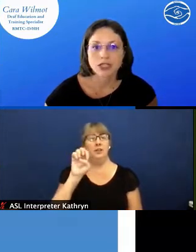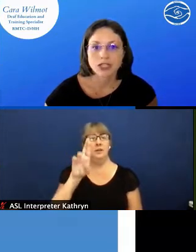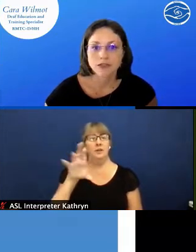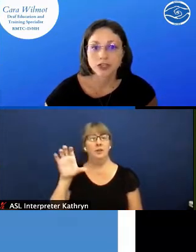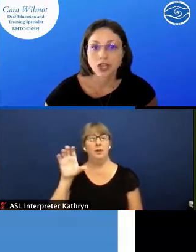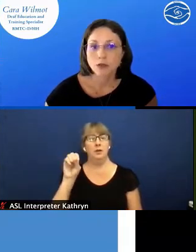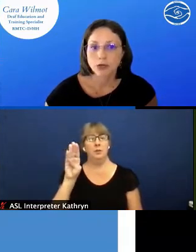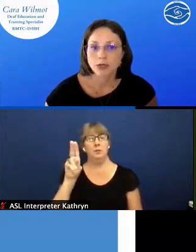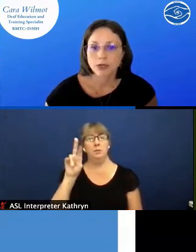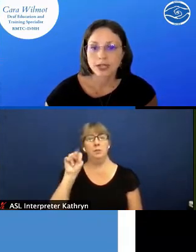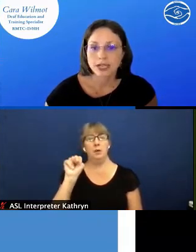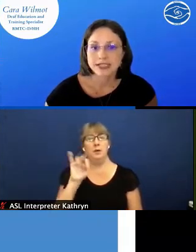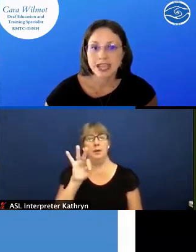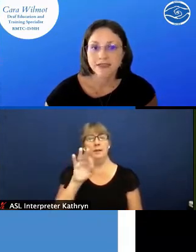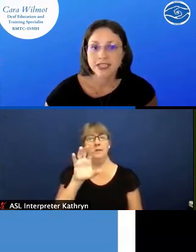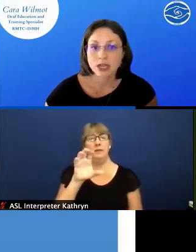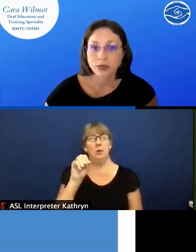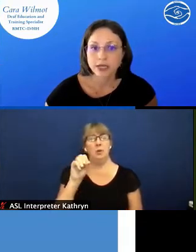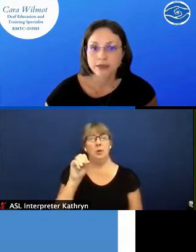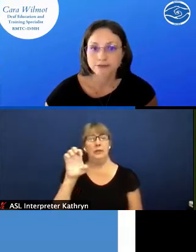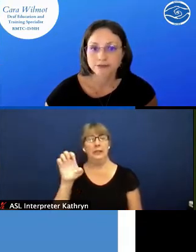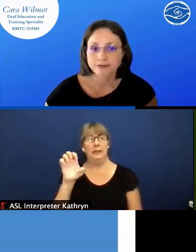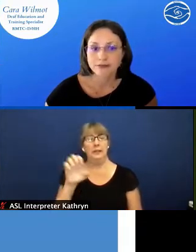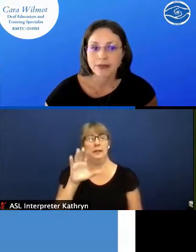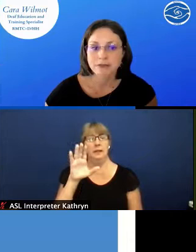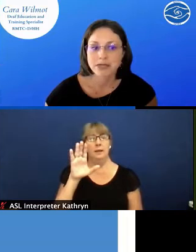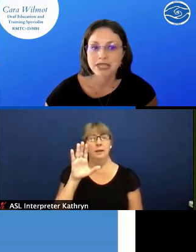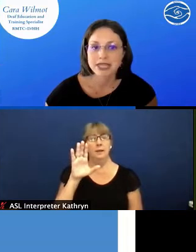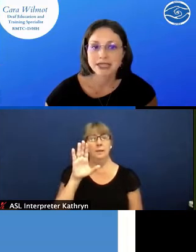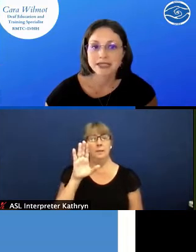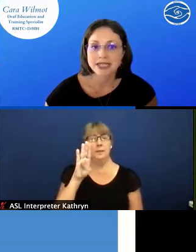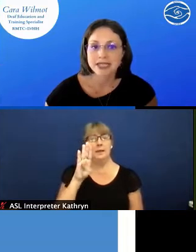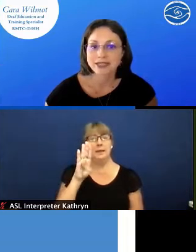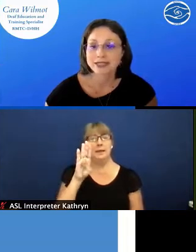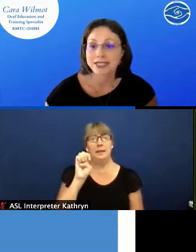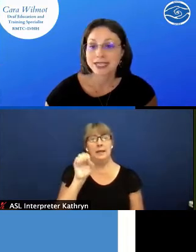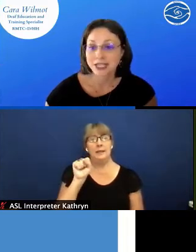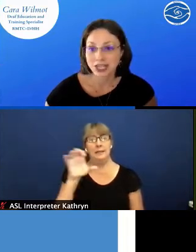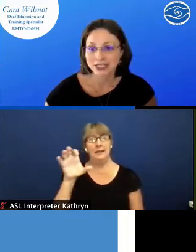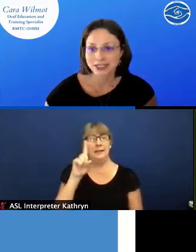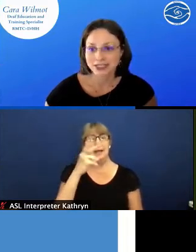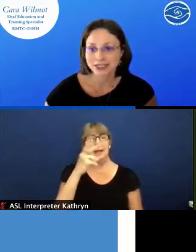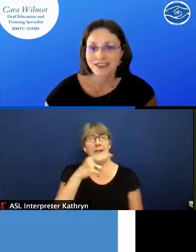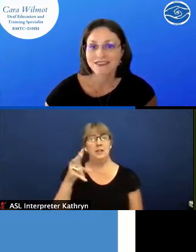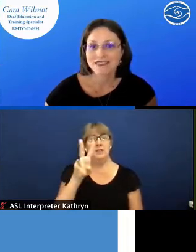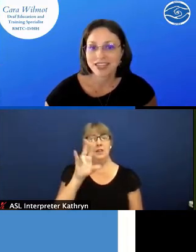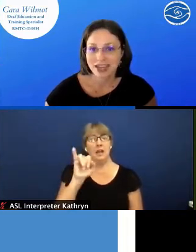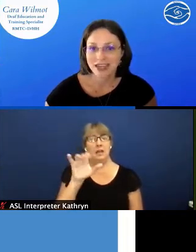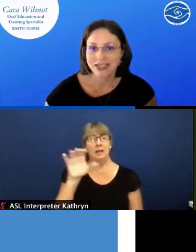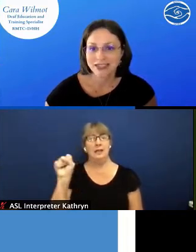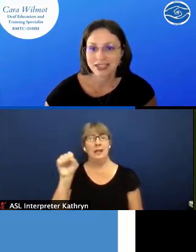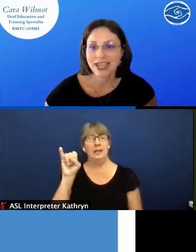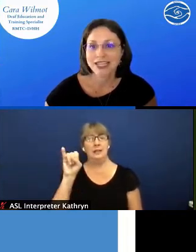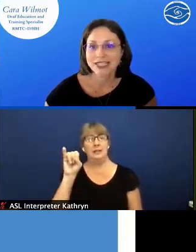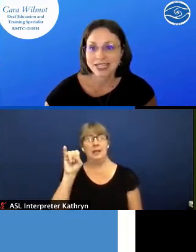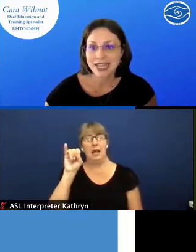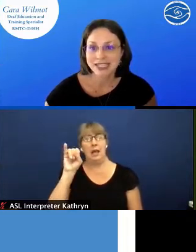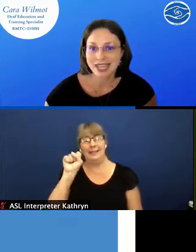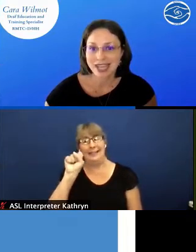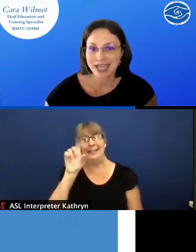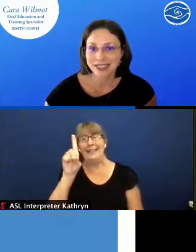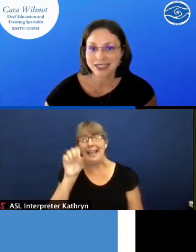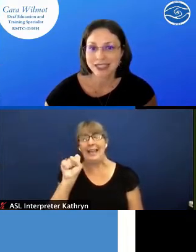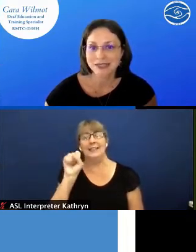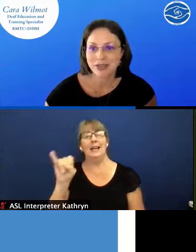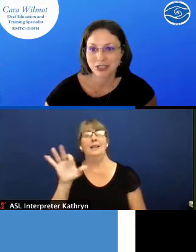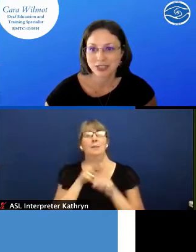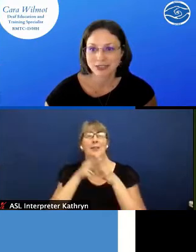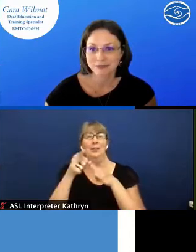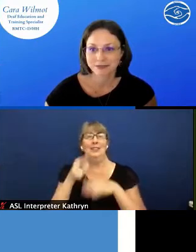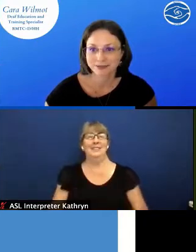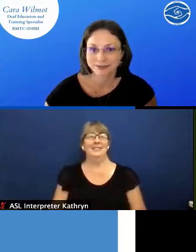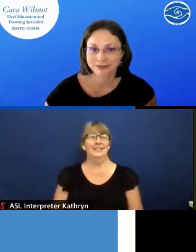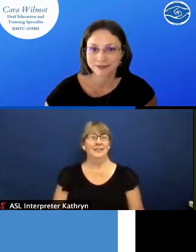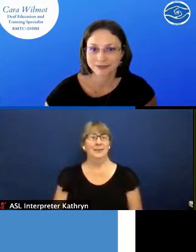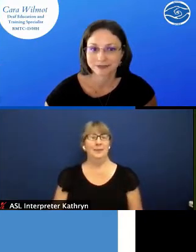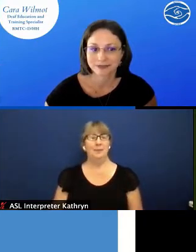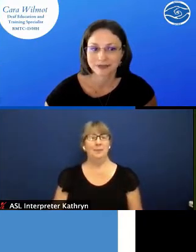Jennifer Coburn is the FDOE BESE DHH, VI, and DSI specialist.